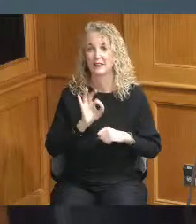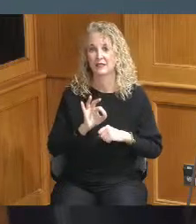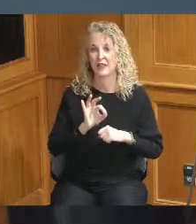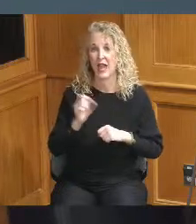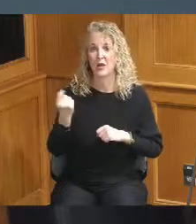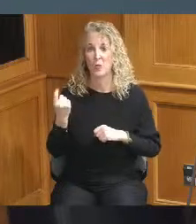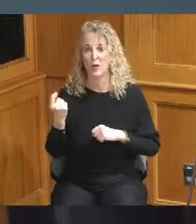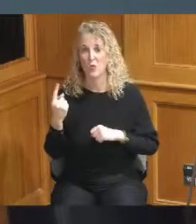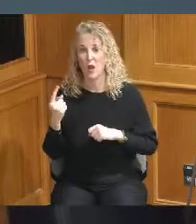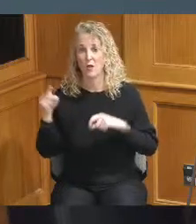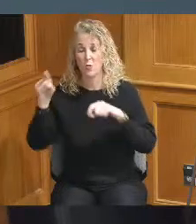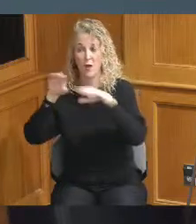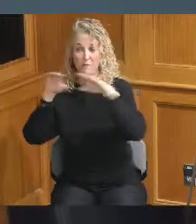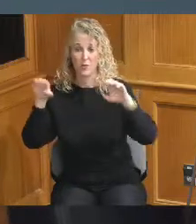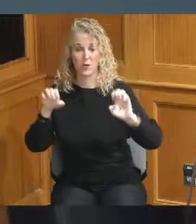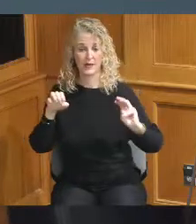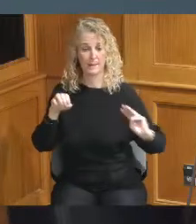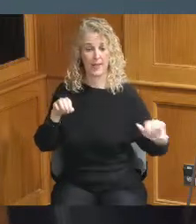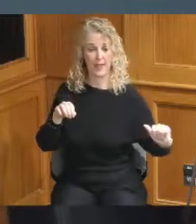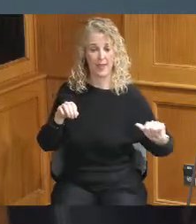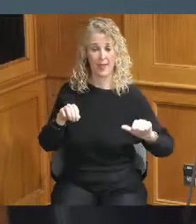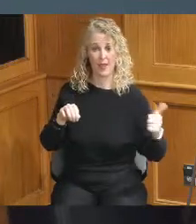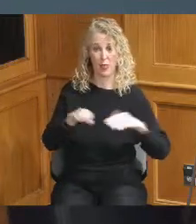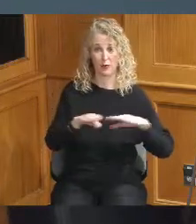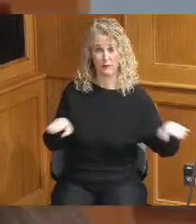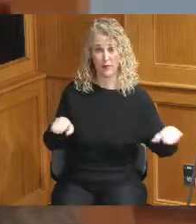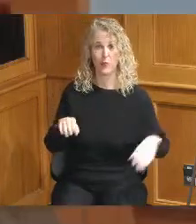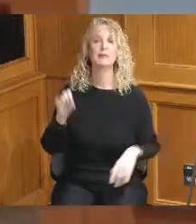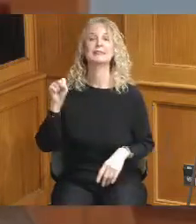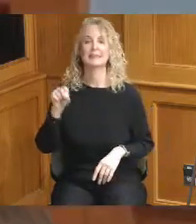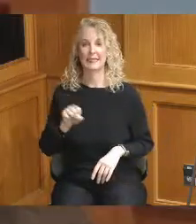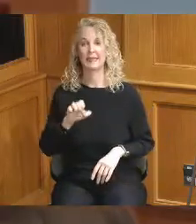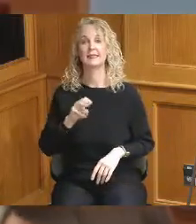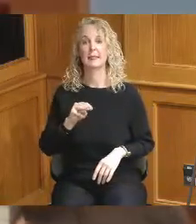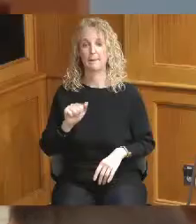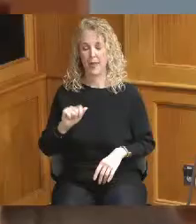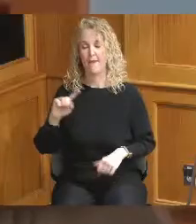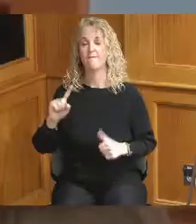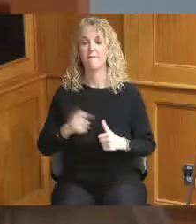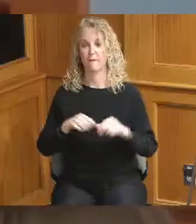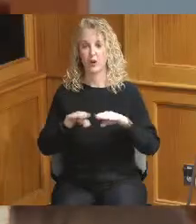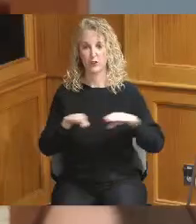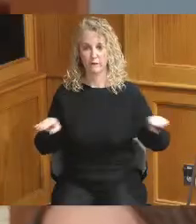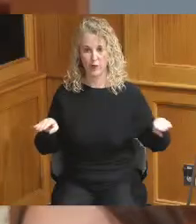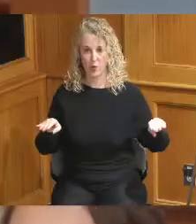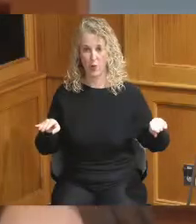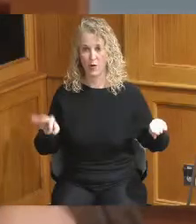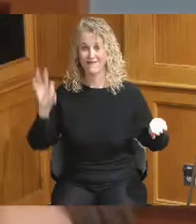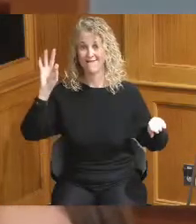EMA is on the other floor yeah so so EMA is on is on the first floor and and then the Communication